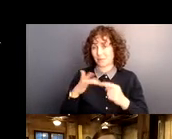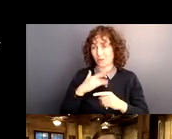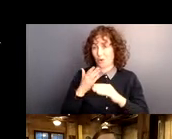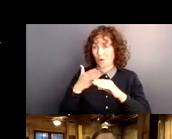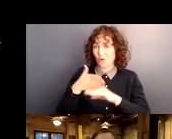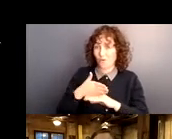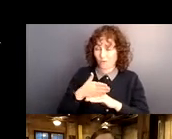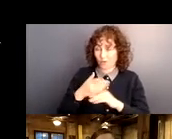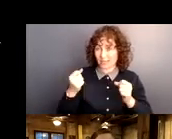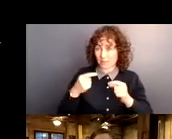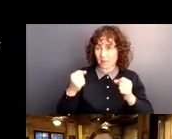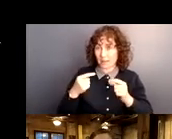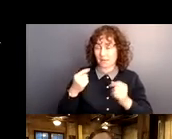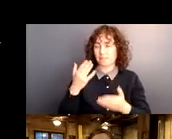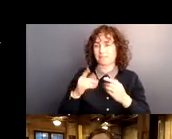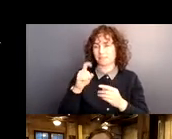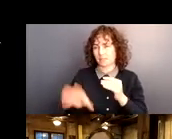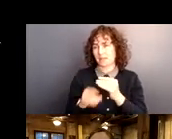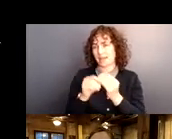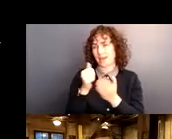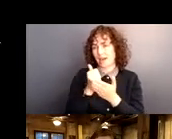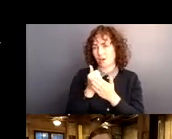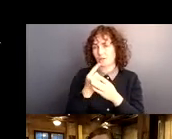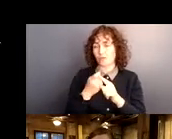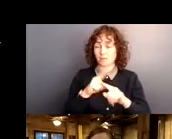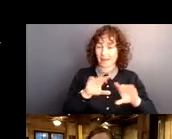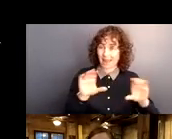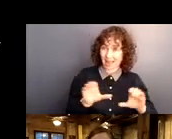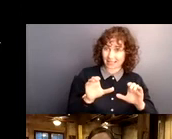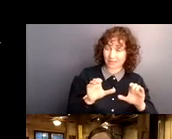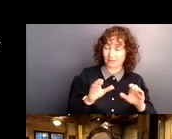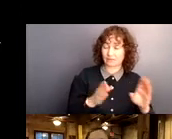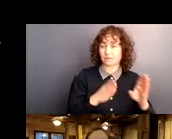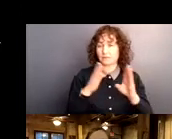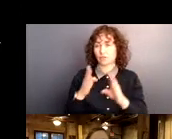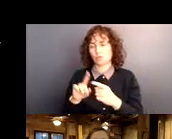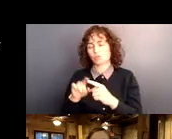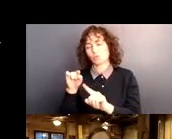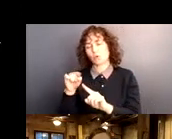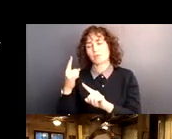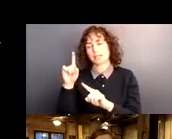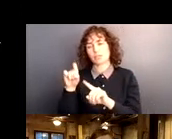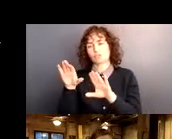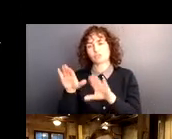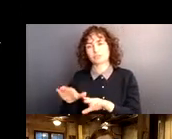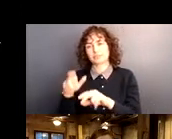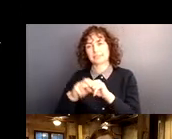or just need extra help going from an active activity to one where they need to sit at desks.